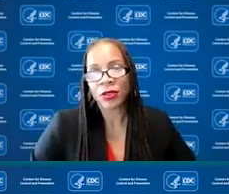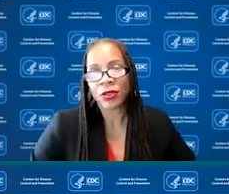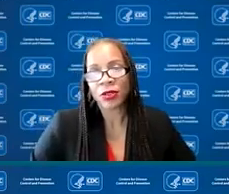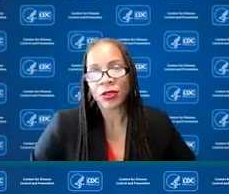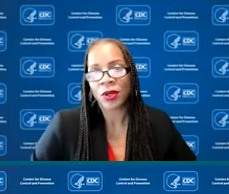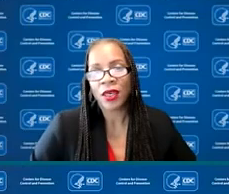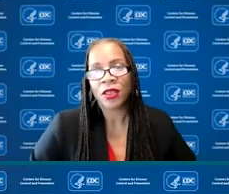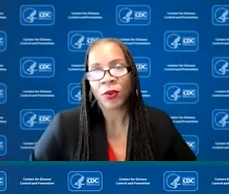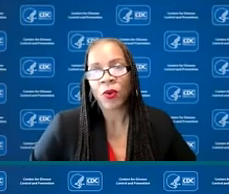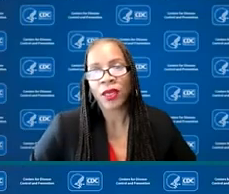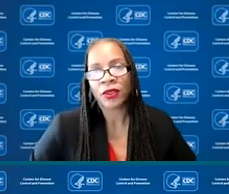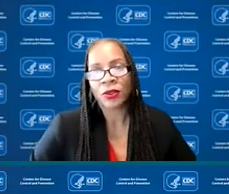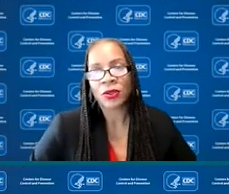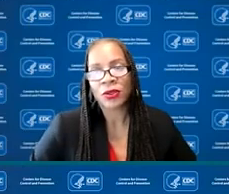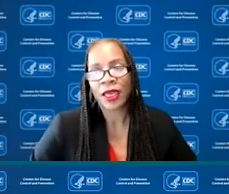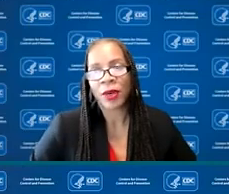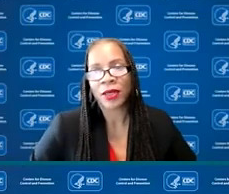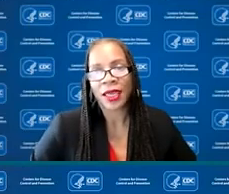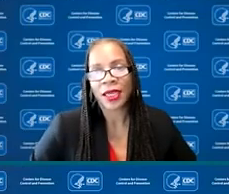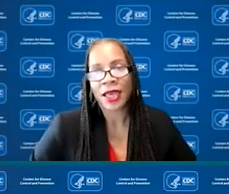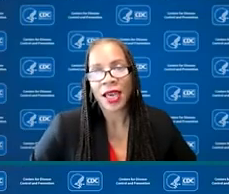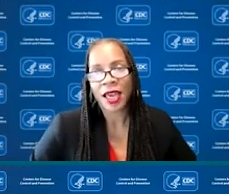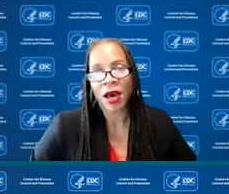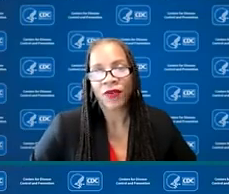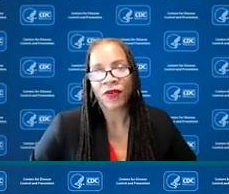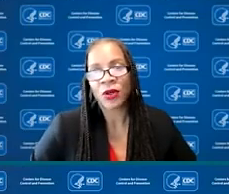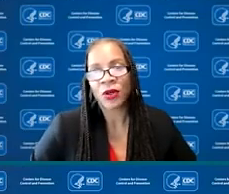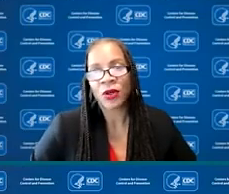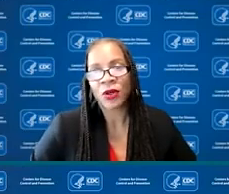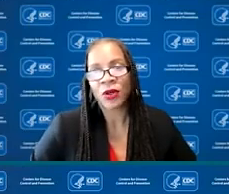staff, you know, "We want you to think about taking time off and don’t work on weekends"